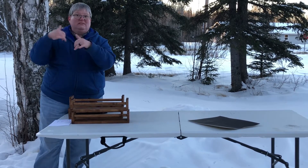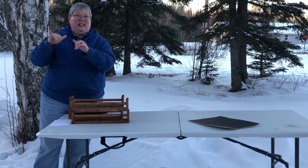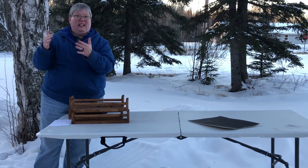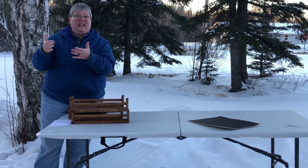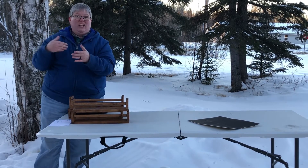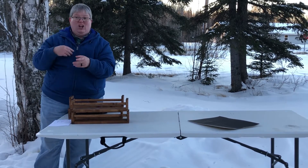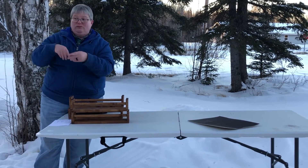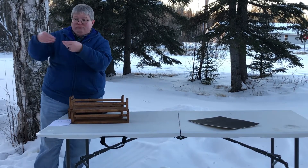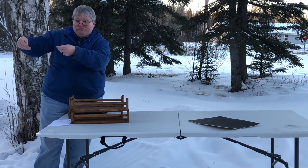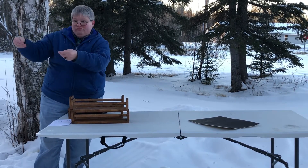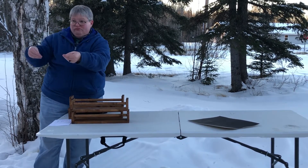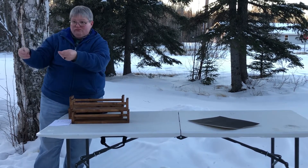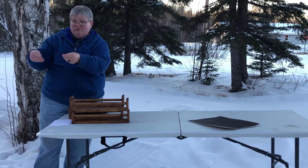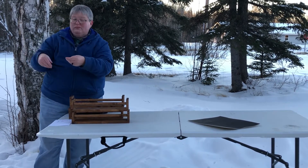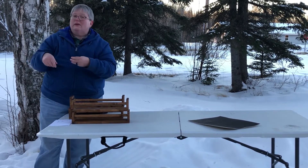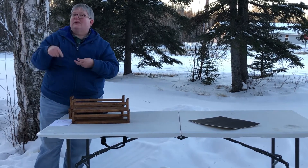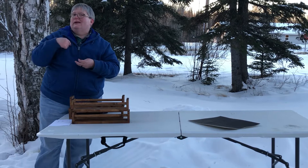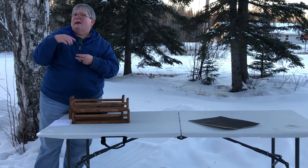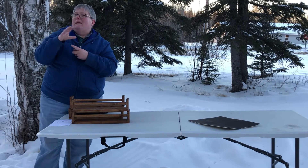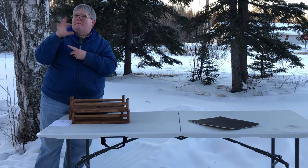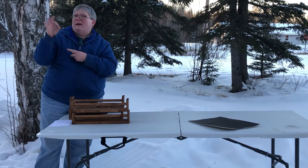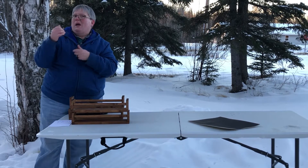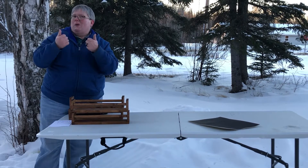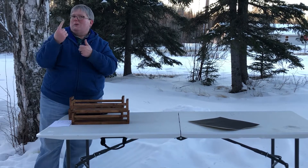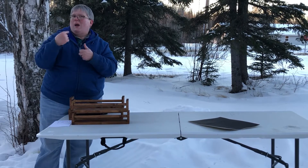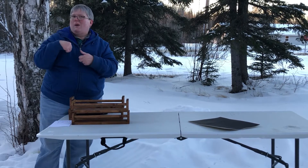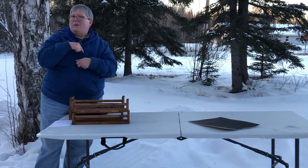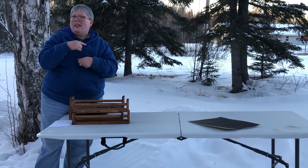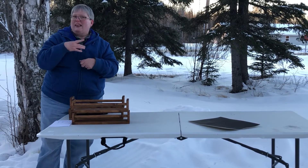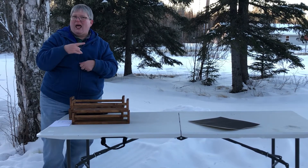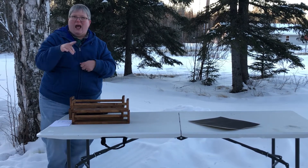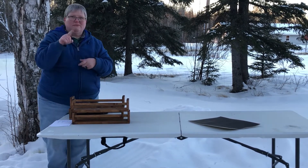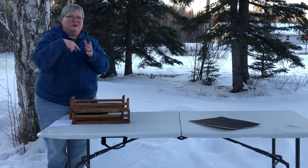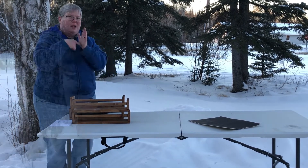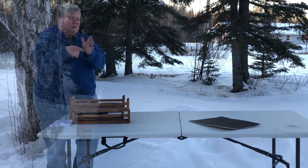know we still had it, it was here and we laid stuff out and we picked the one we like. I'll show you.